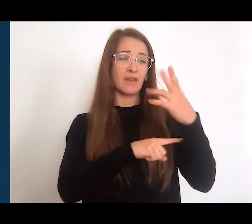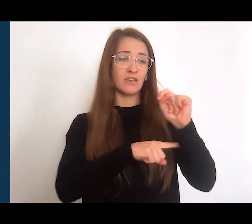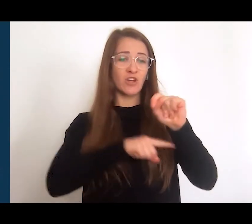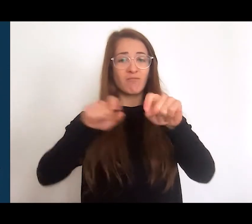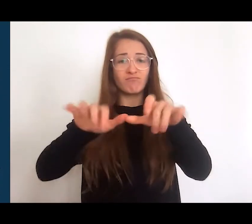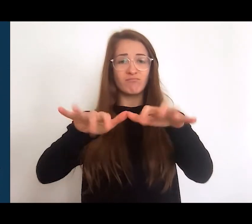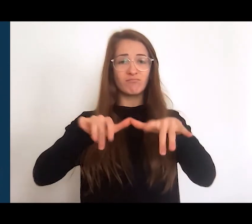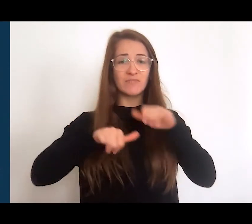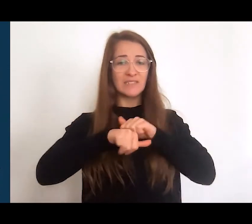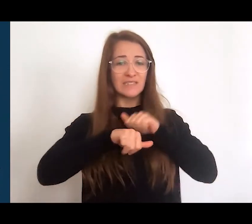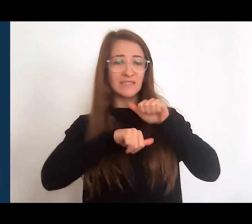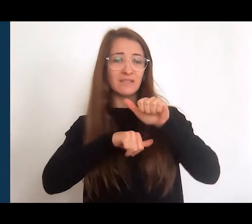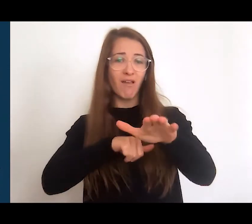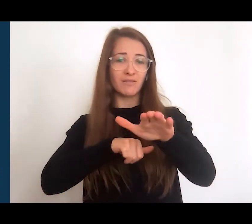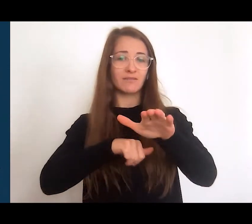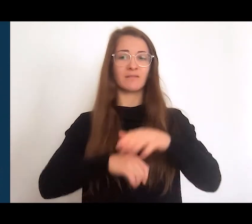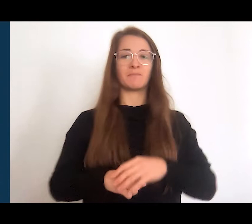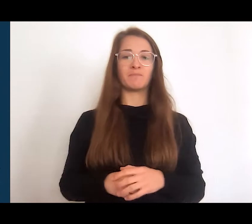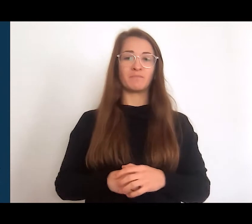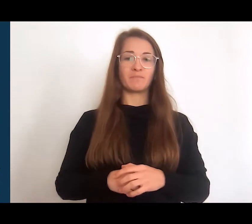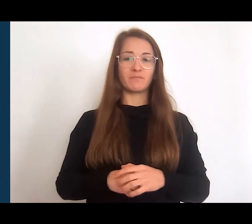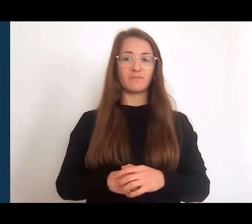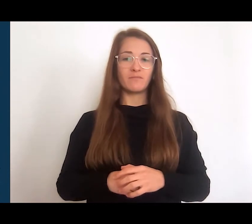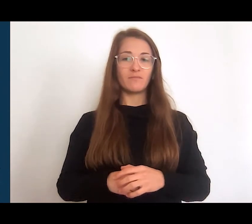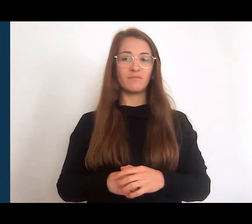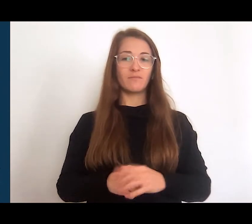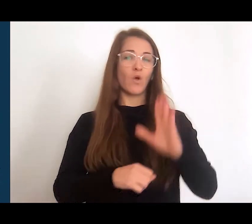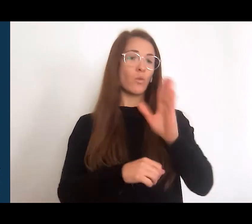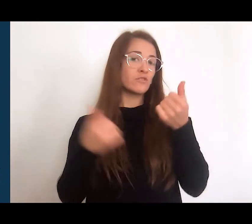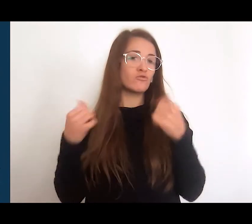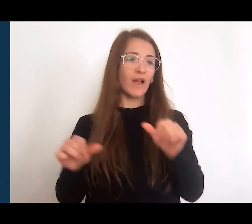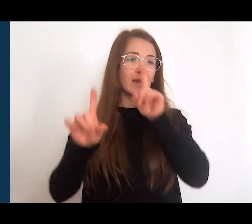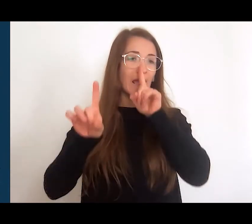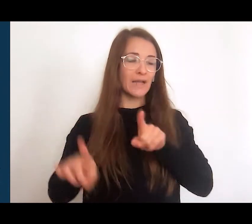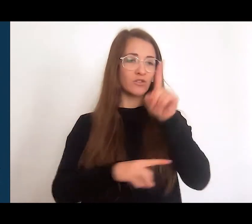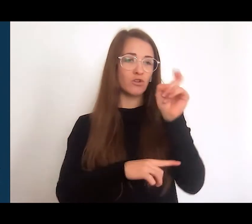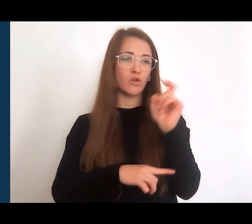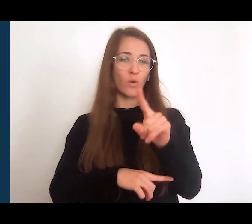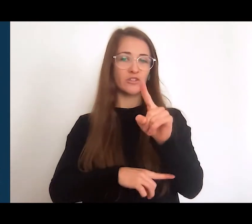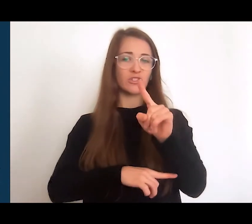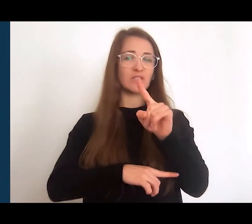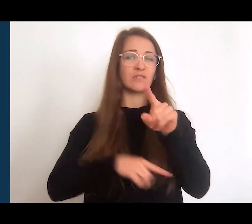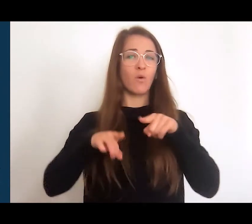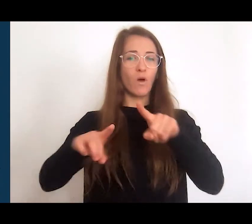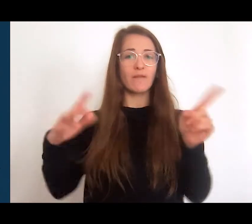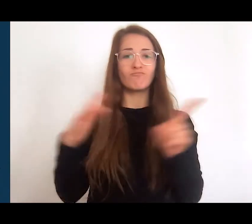WE ENCOURAGE YOU TO ASK QUESTIONS AND WRITE THE QUESTIONS INTO THE CHAT. WE'LL TRY TO ANSWER SOME OF THE